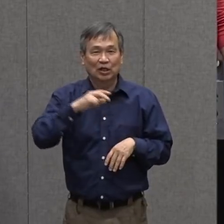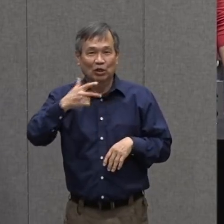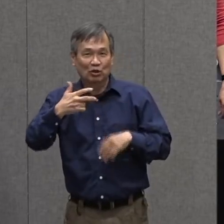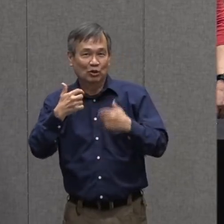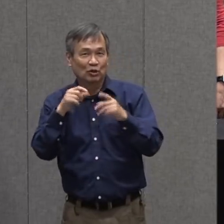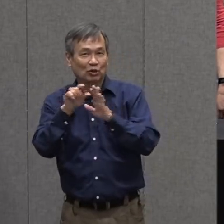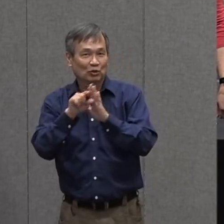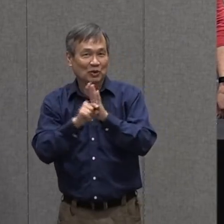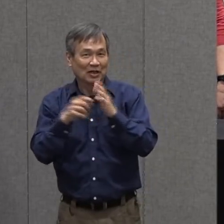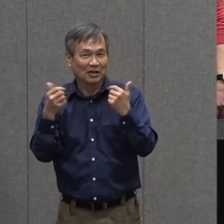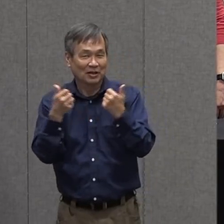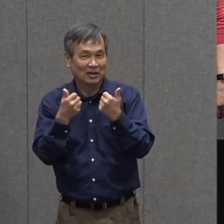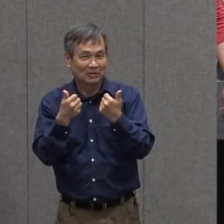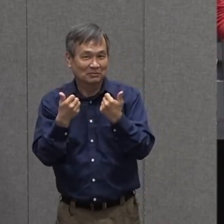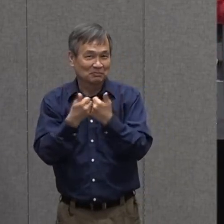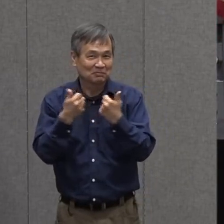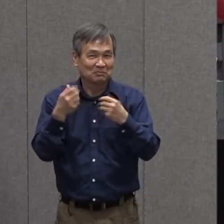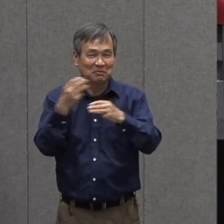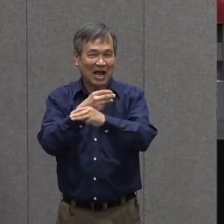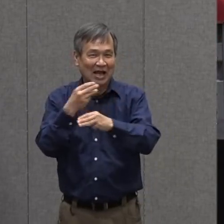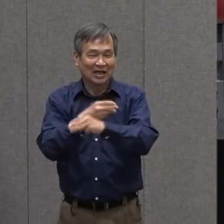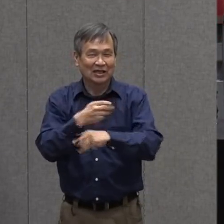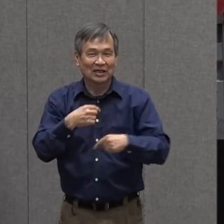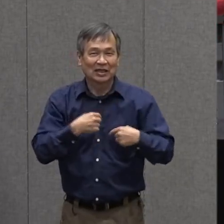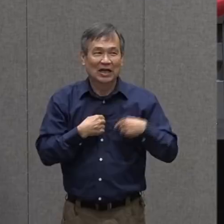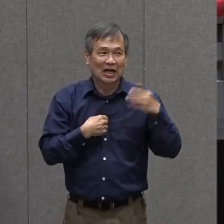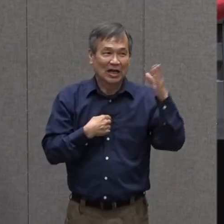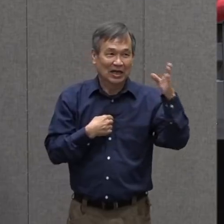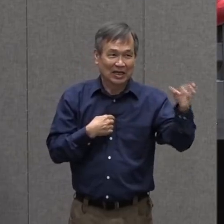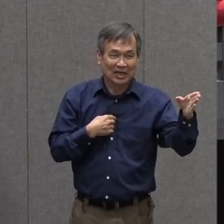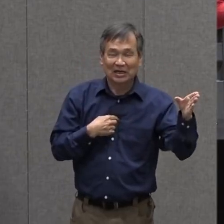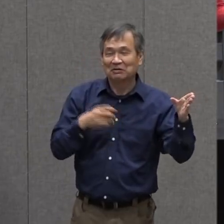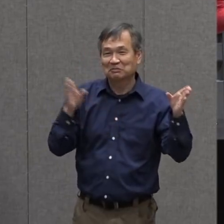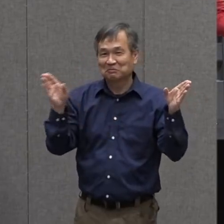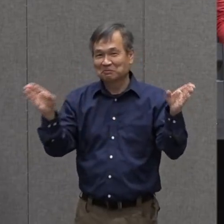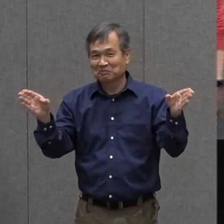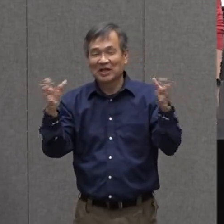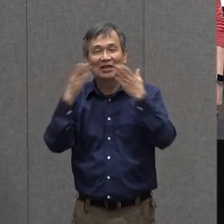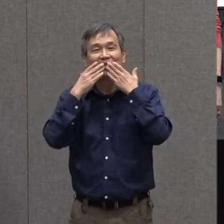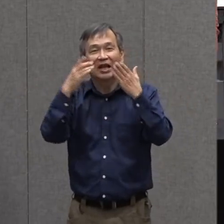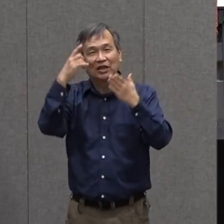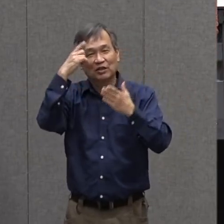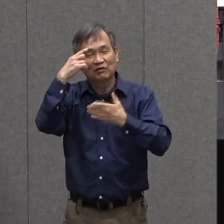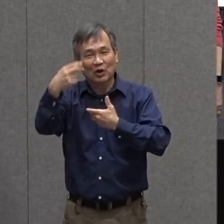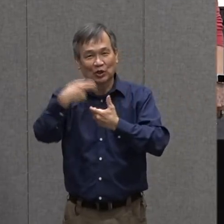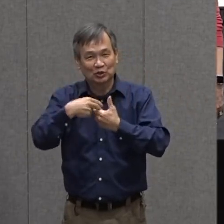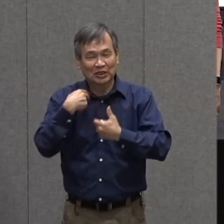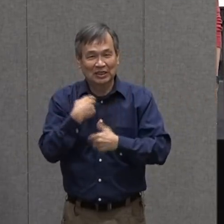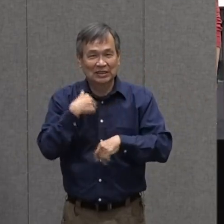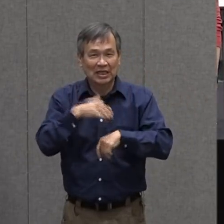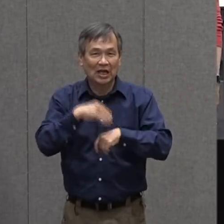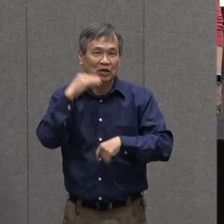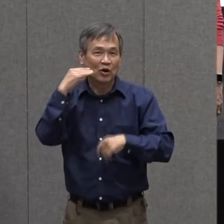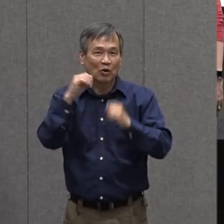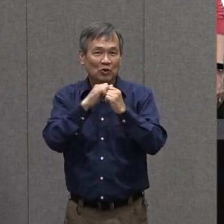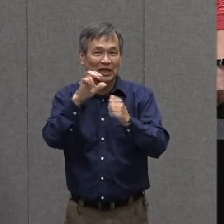and we hope you enjoyed your time. I am Mrs. Sears. And I'm Mrs. Gaudet. And thank you for joining us with @Home WITH APS.